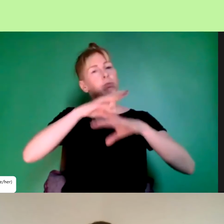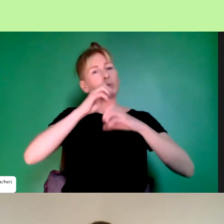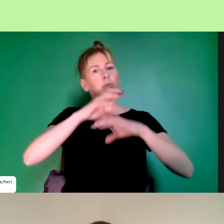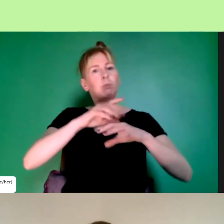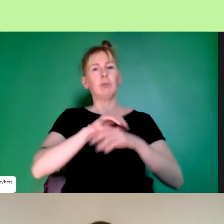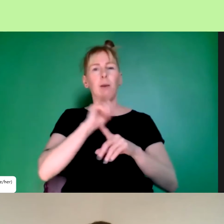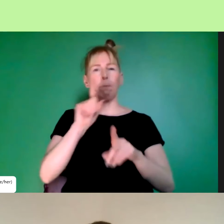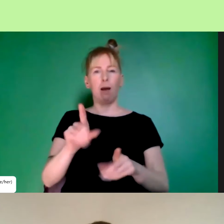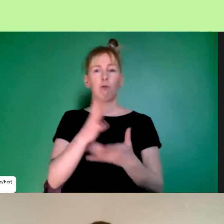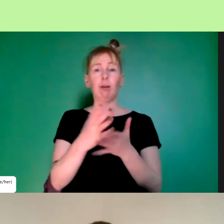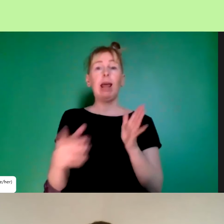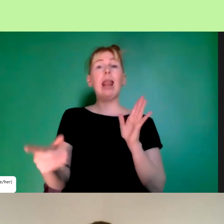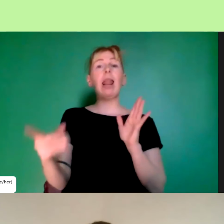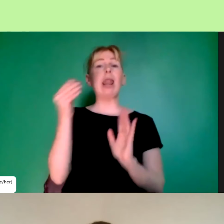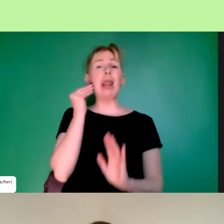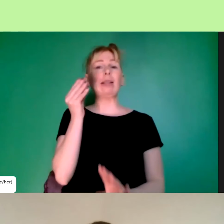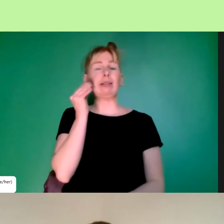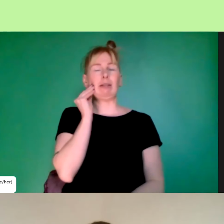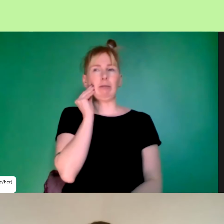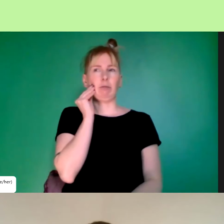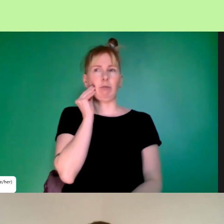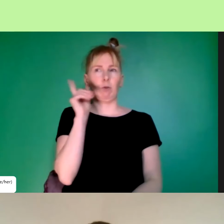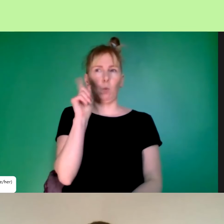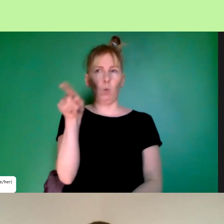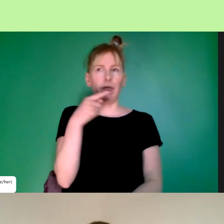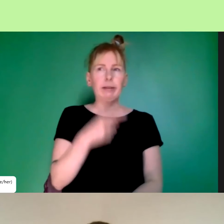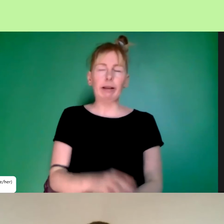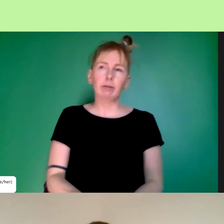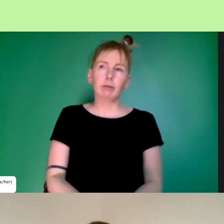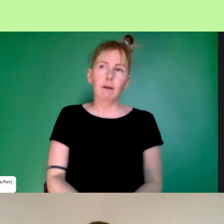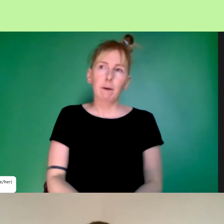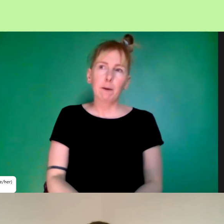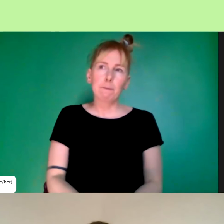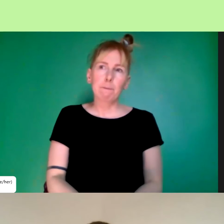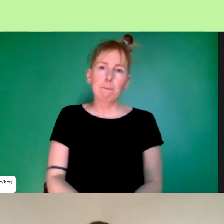know, listening to hear exactly what the person is saying, and not what you think the